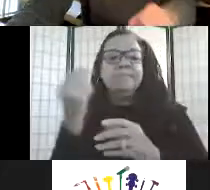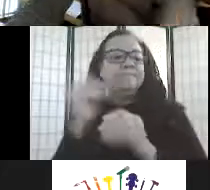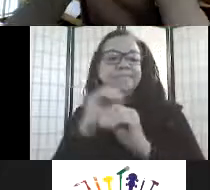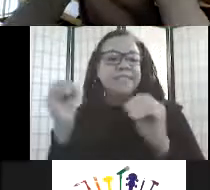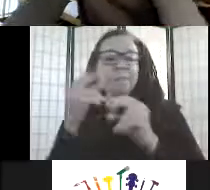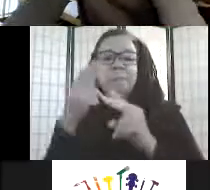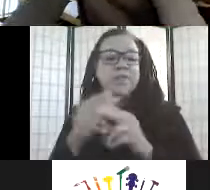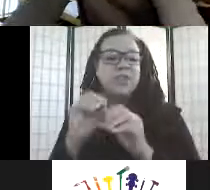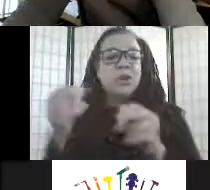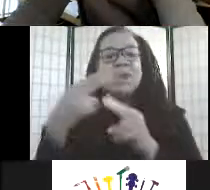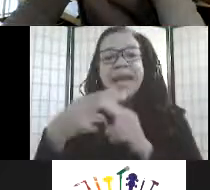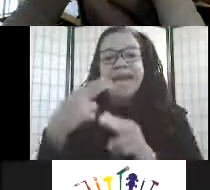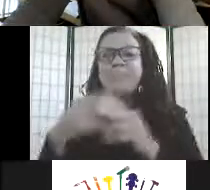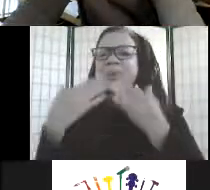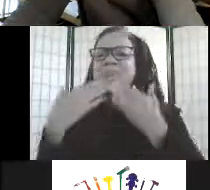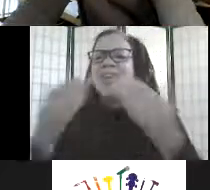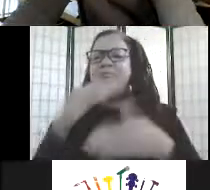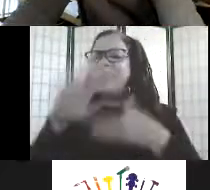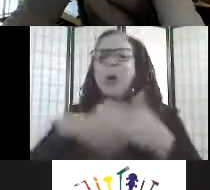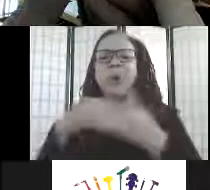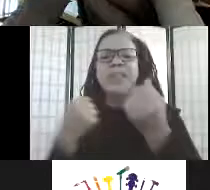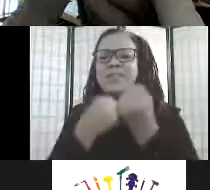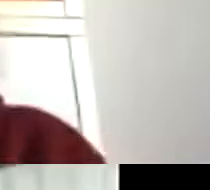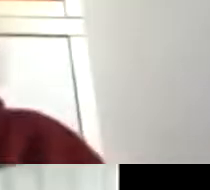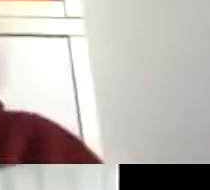So, thank you to everyone, and thanks for tuning in guys!